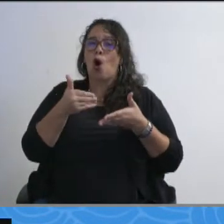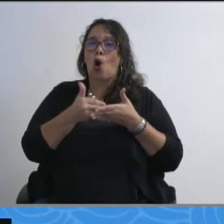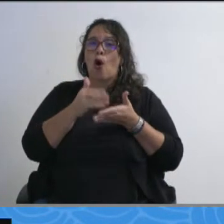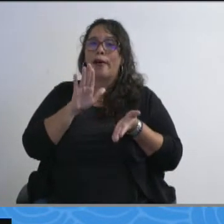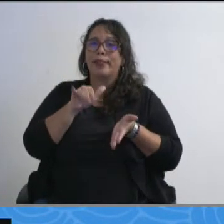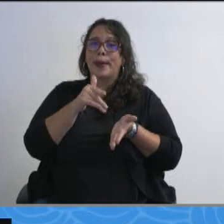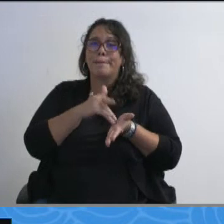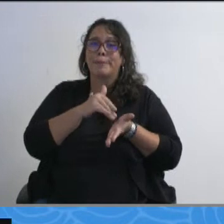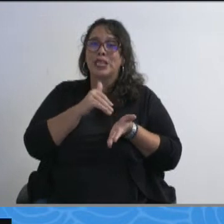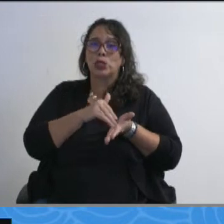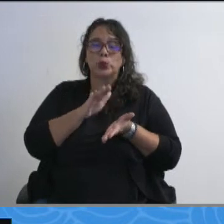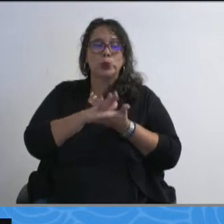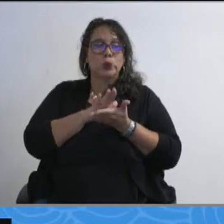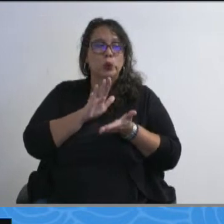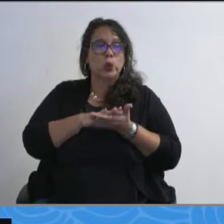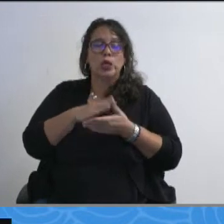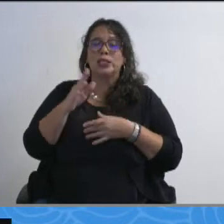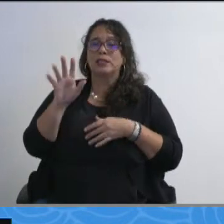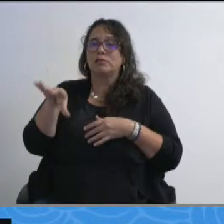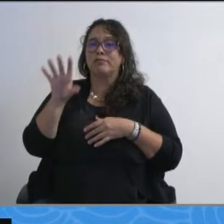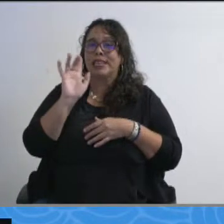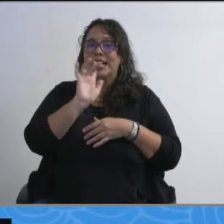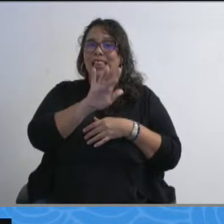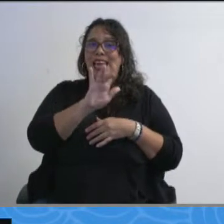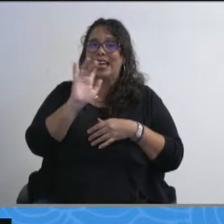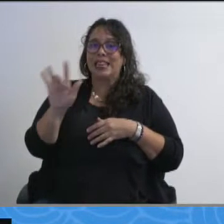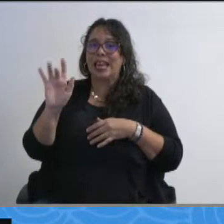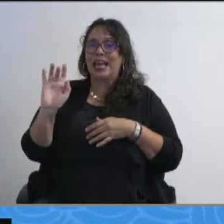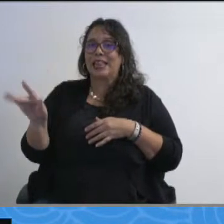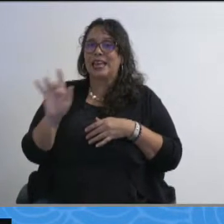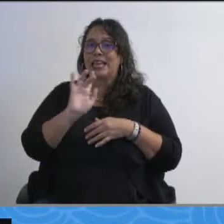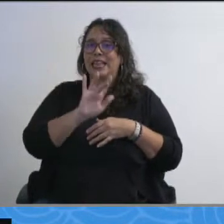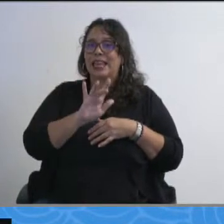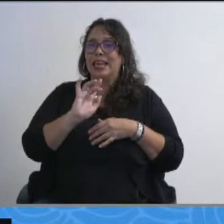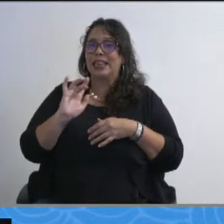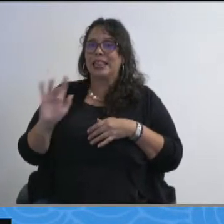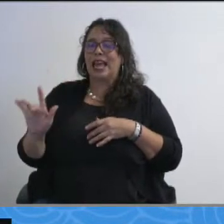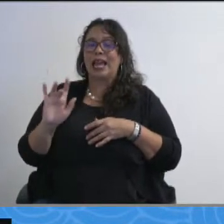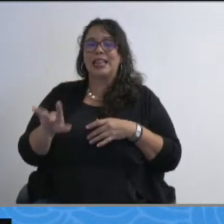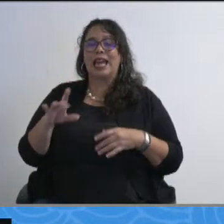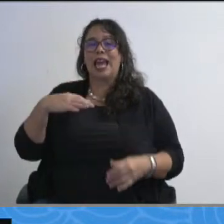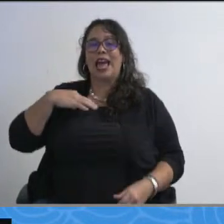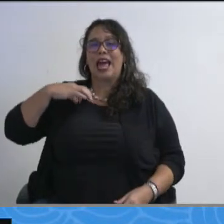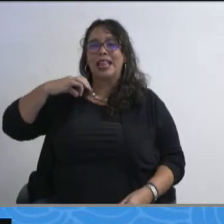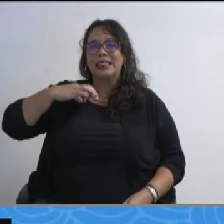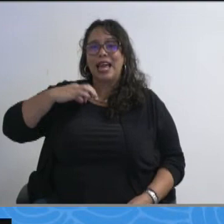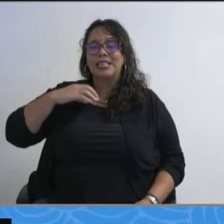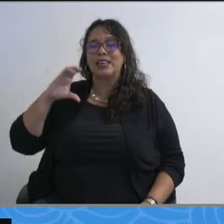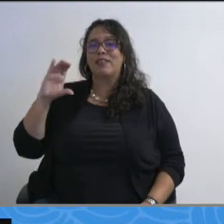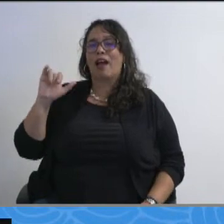And on the websites, you can find information about their electives, about their clubs, about their sports, about...